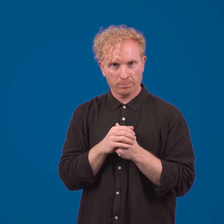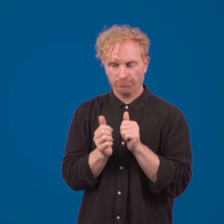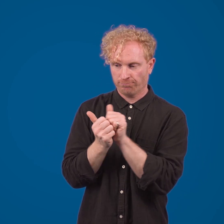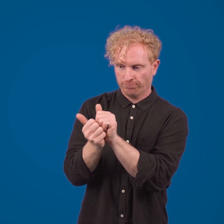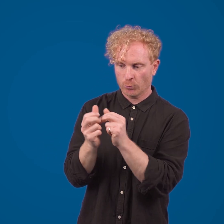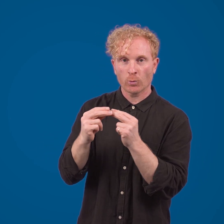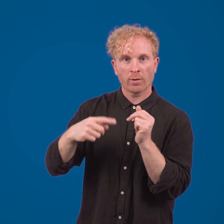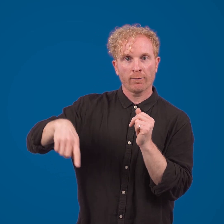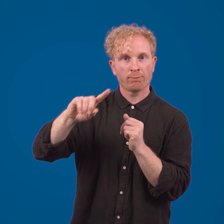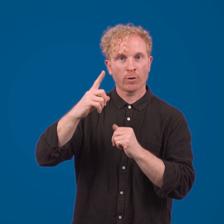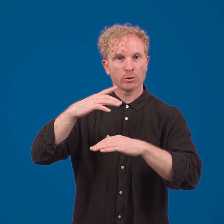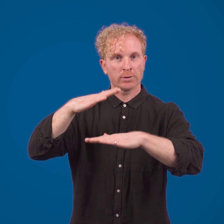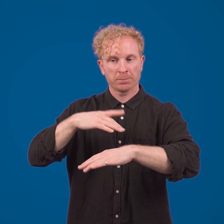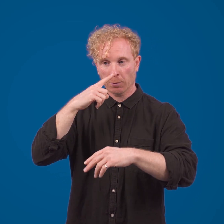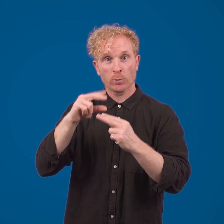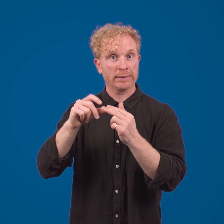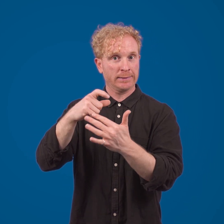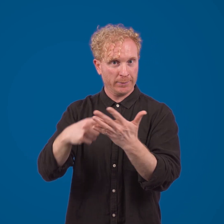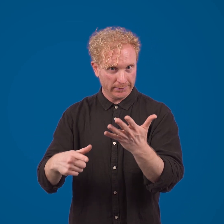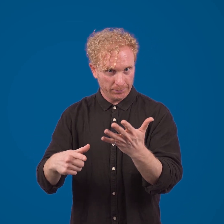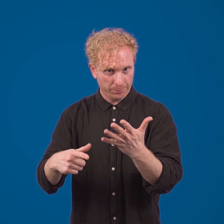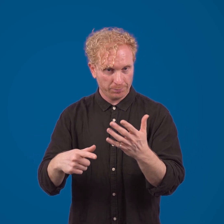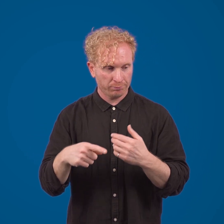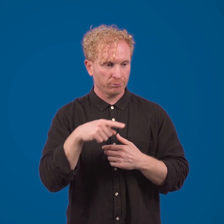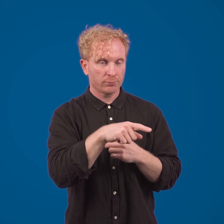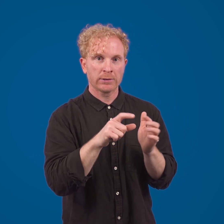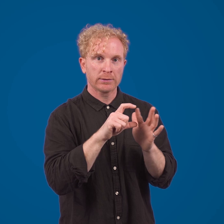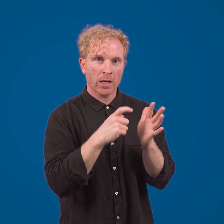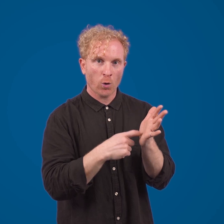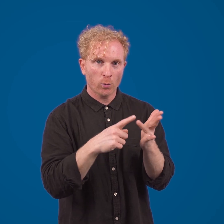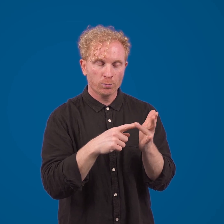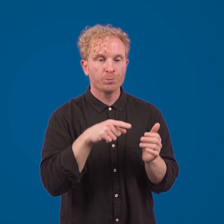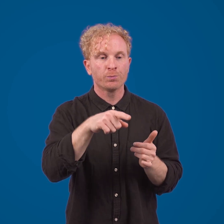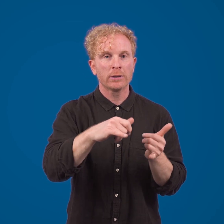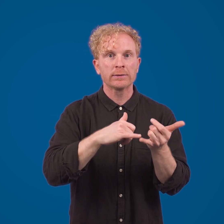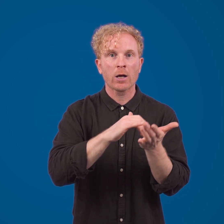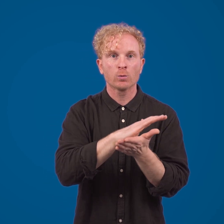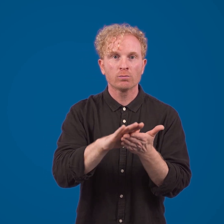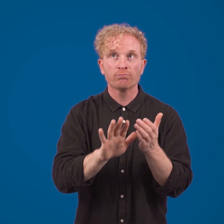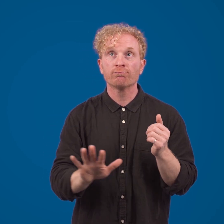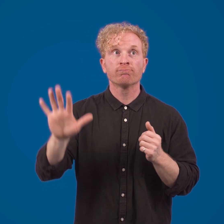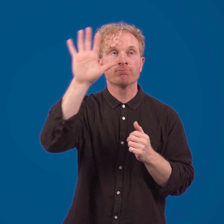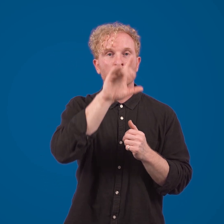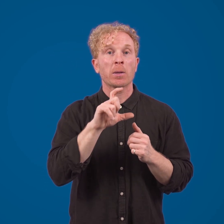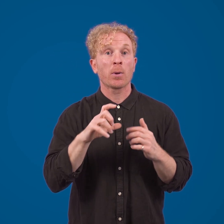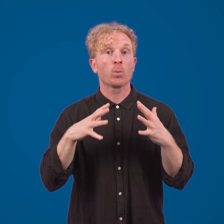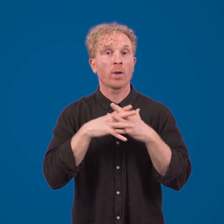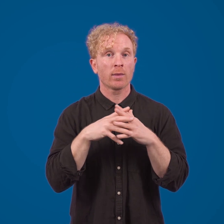Partner with First Nations people with disability, DROs, and stakeholders across the